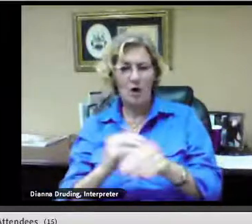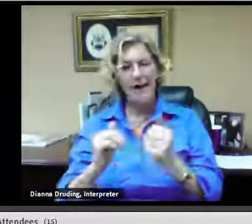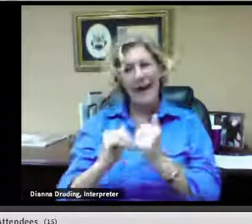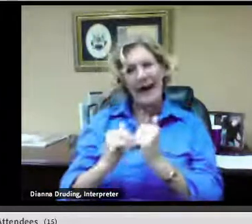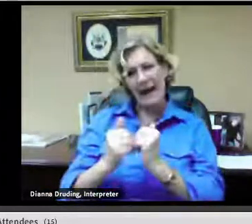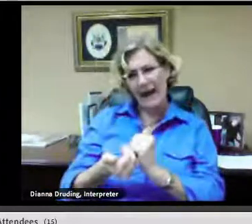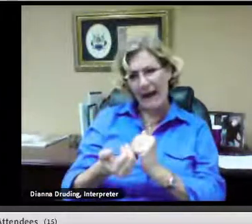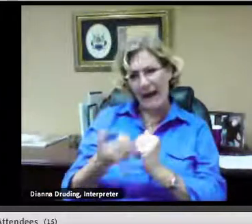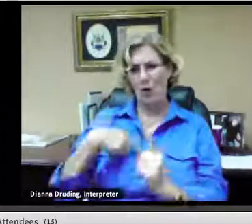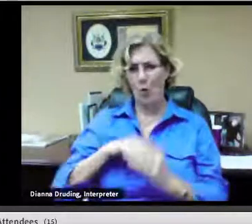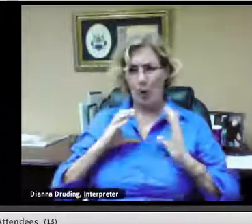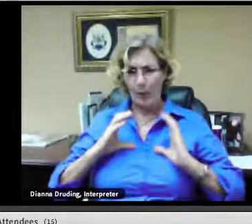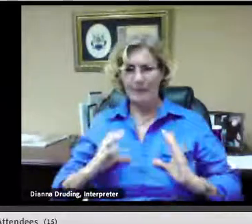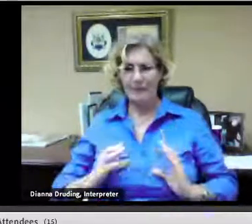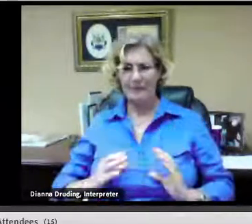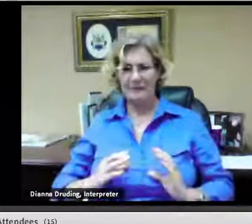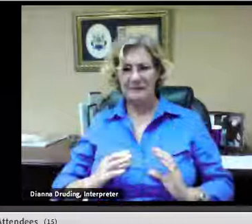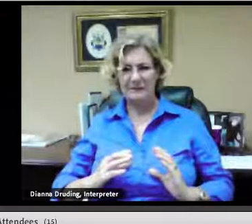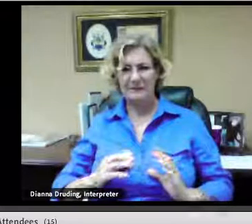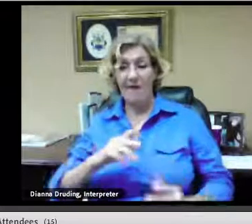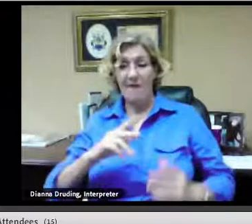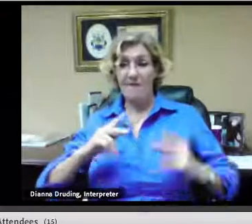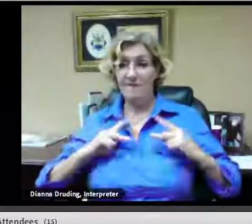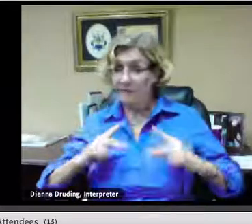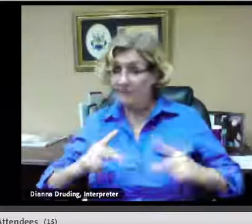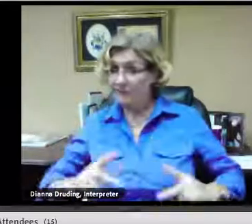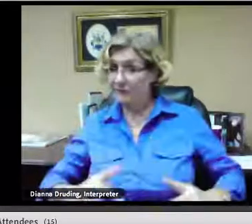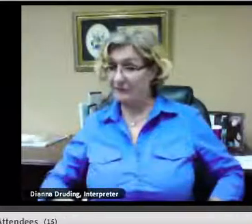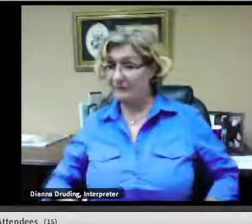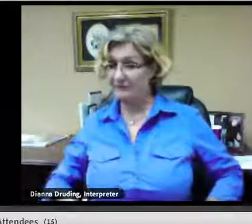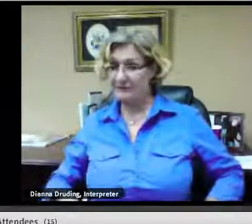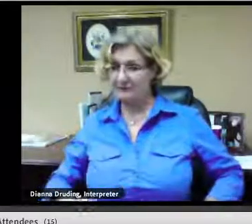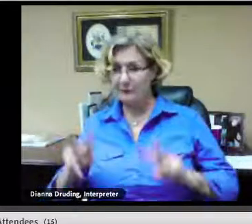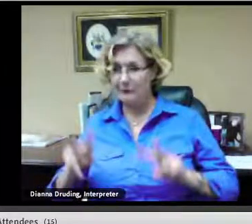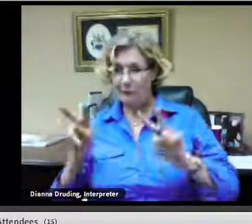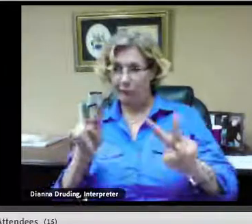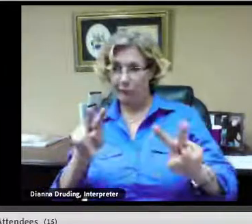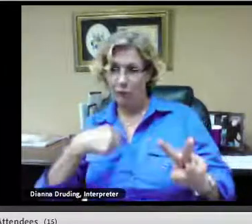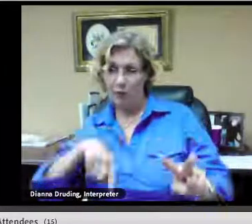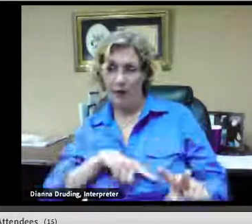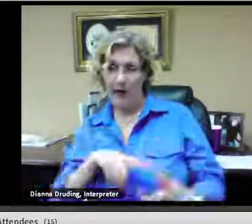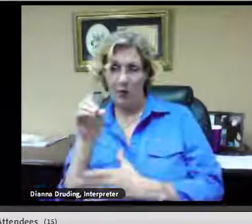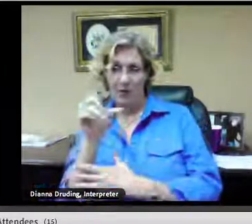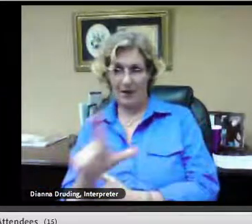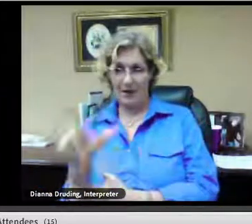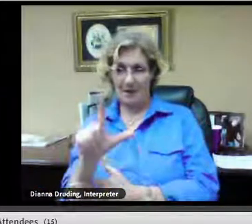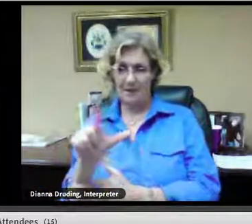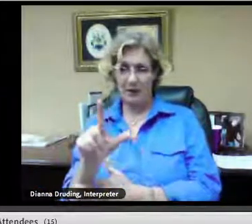and access our libraries, so that internal component is important, too, though.